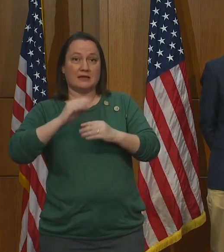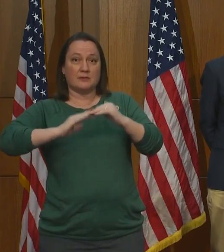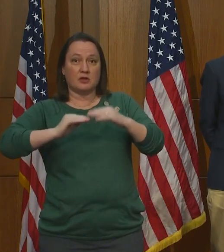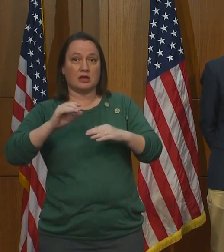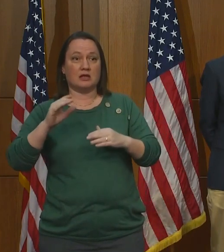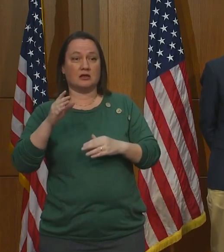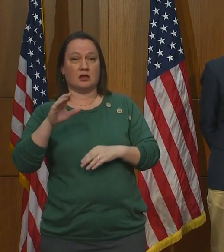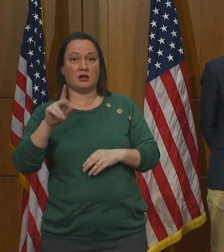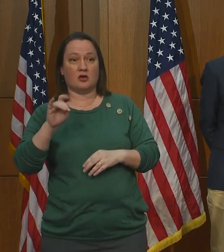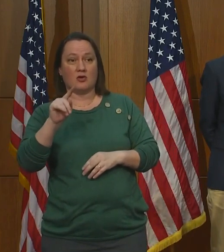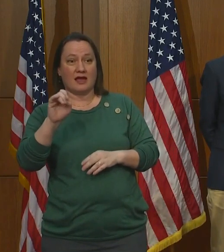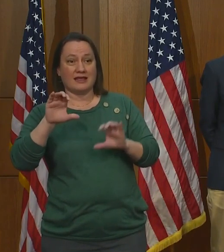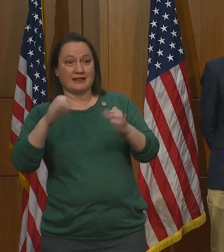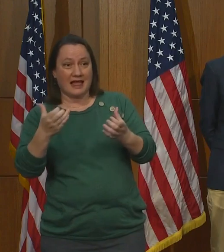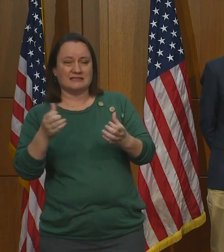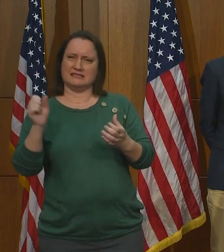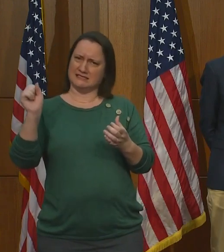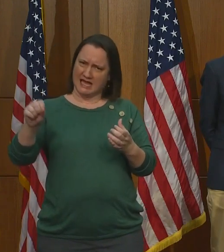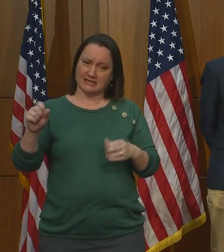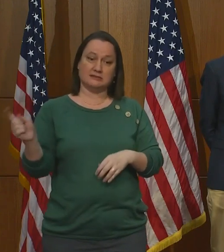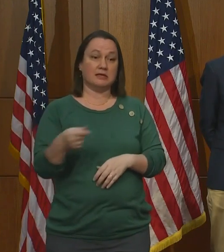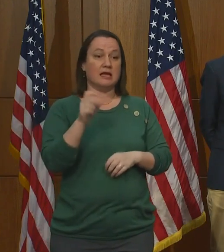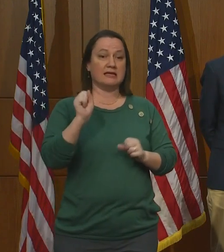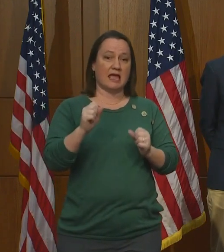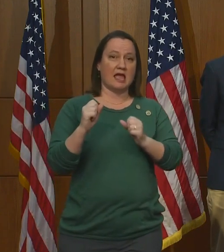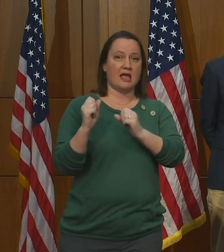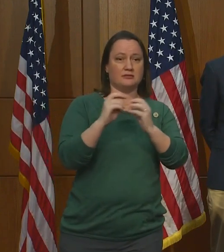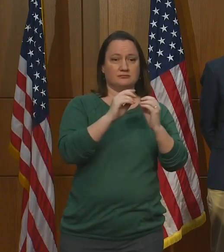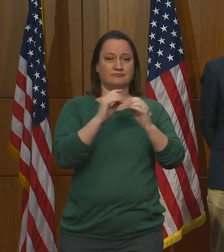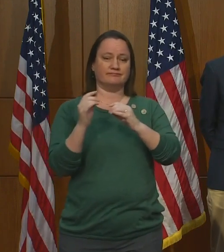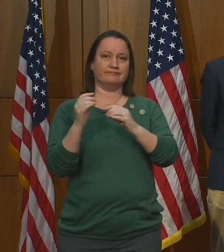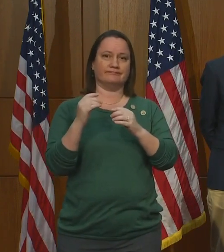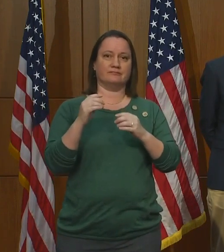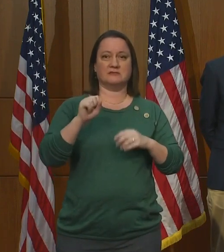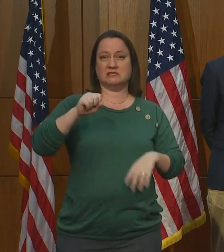CAN MY MUCH A TO GO. HAVE AN